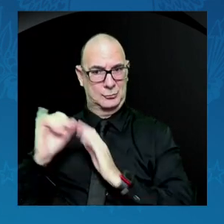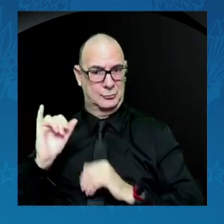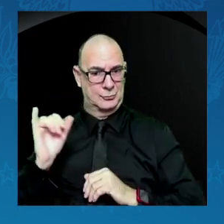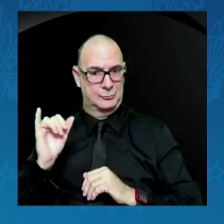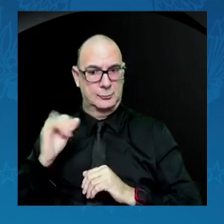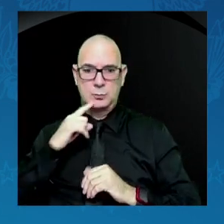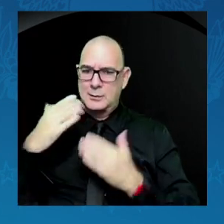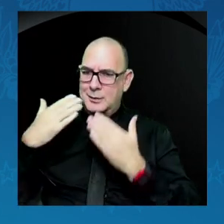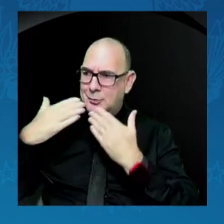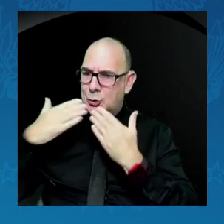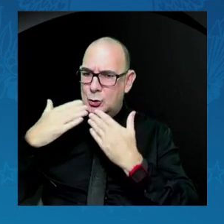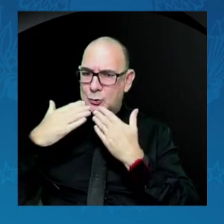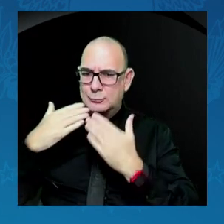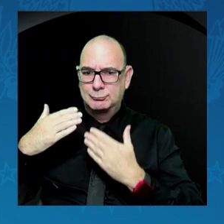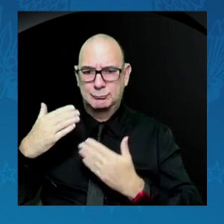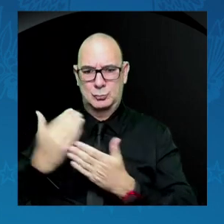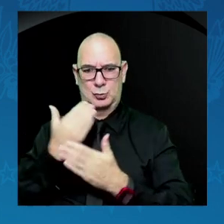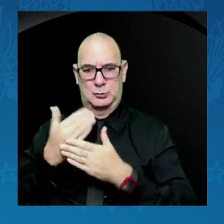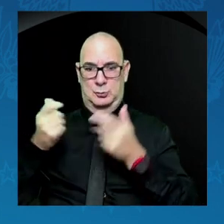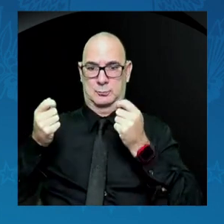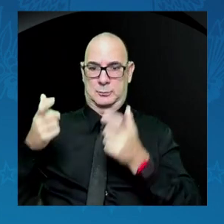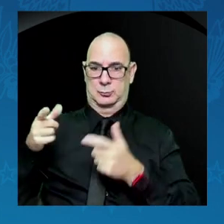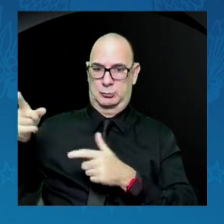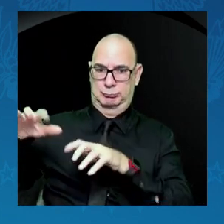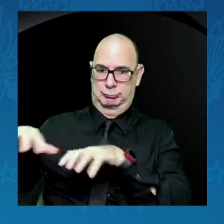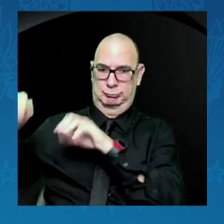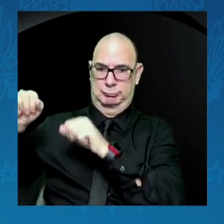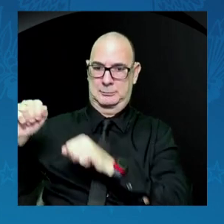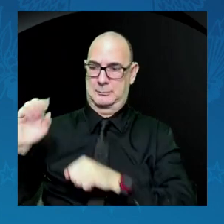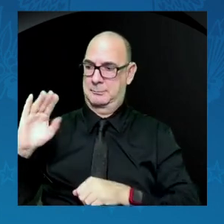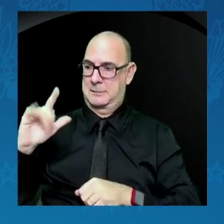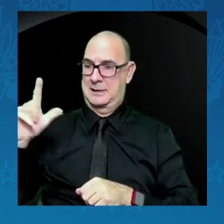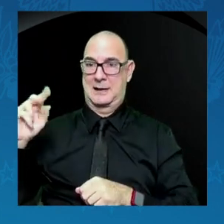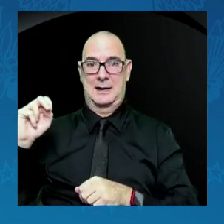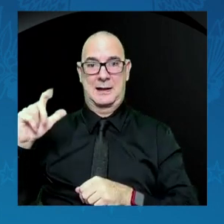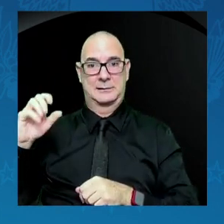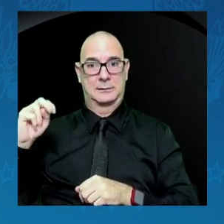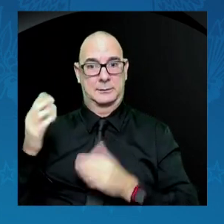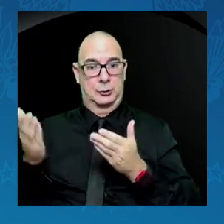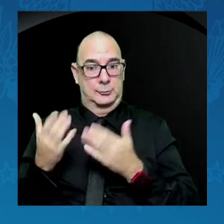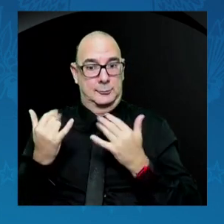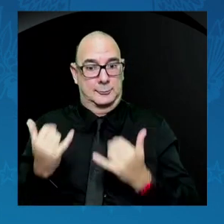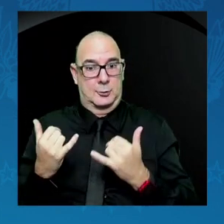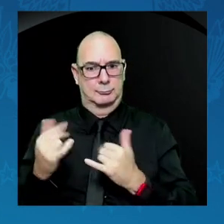Bill Nelson, is here and has been here before and understands the importance of Goddard.